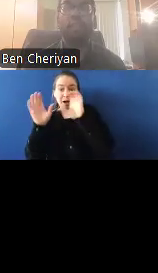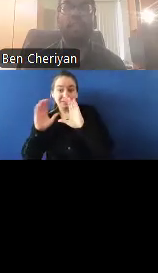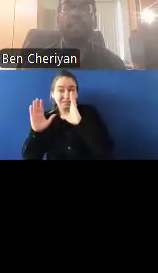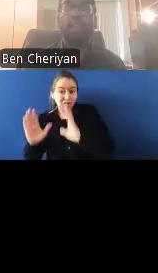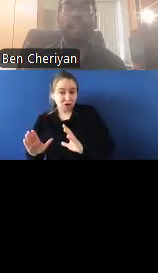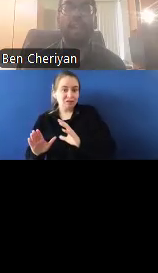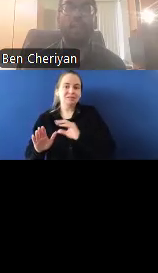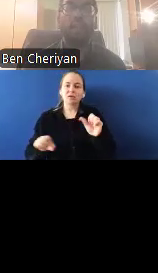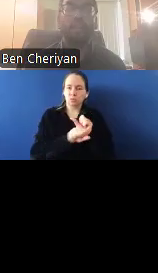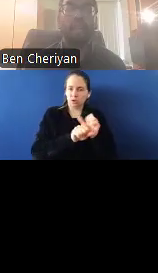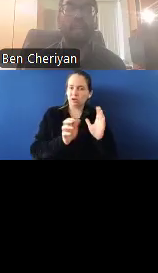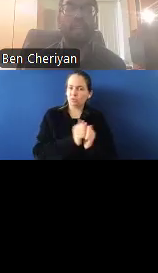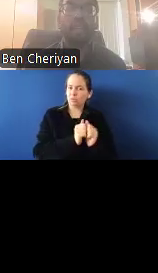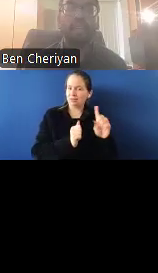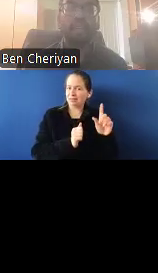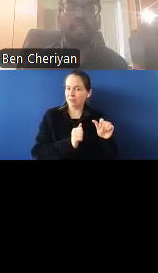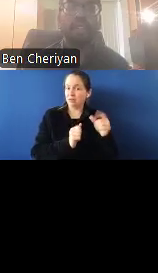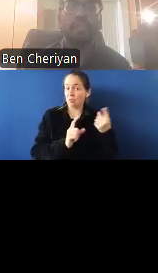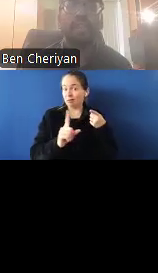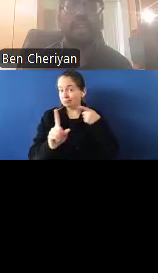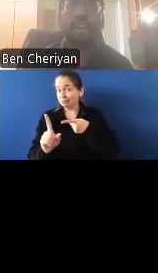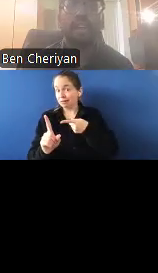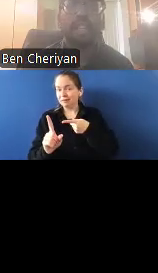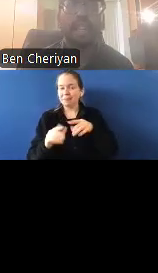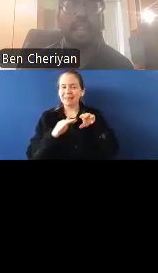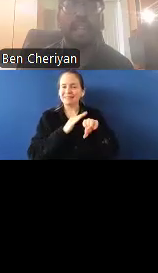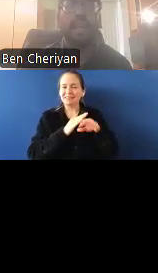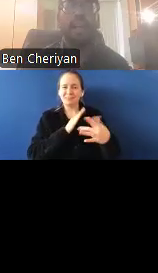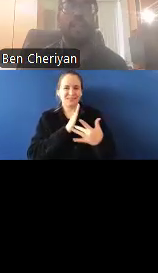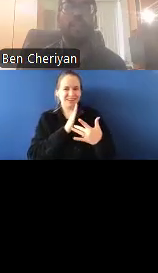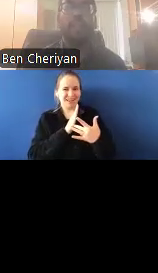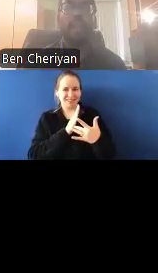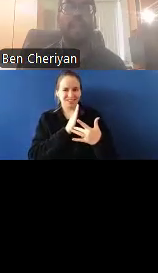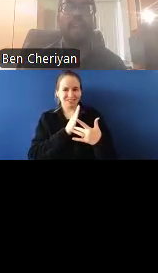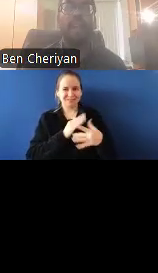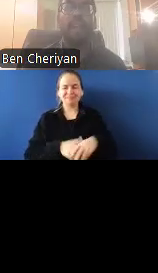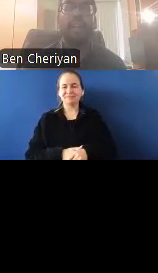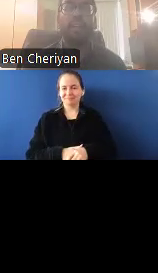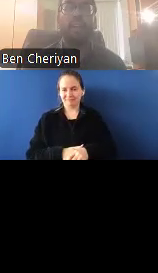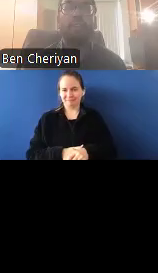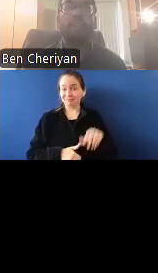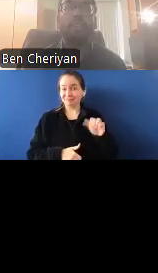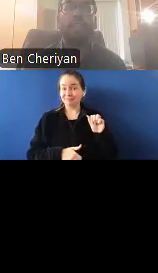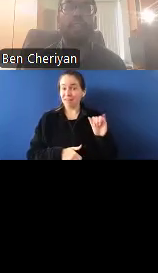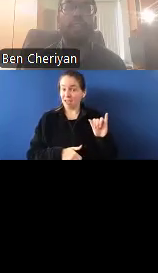disabilities. And one of those areas is accessible technology. And AI, or artificial intelligence,